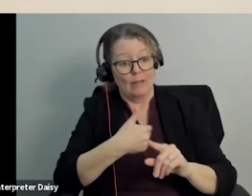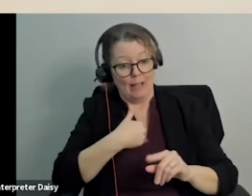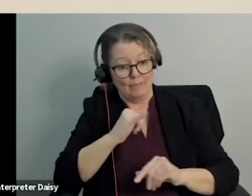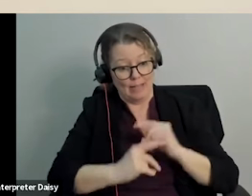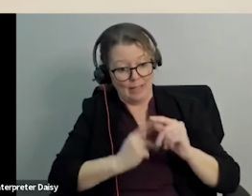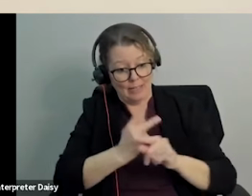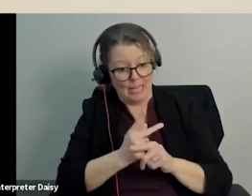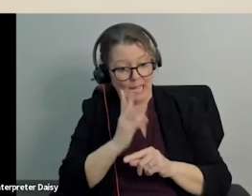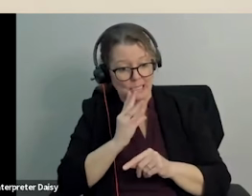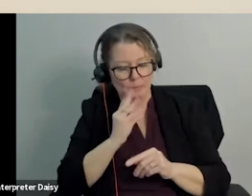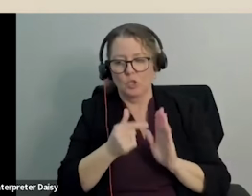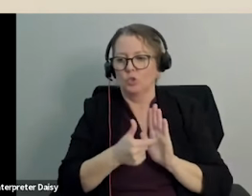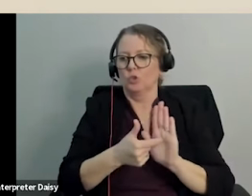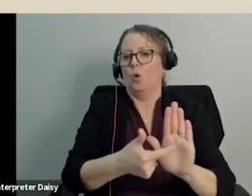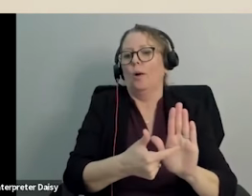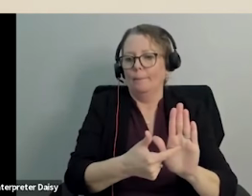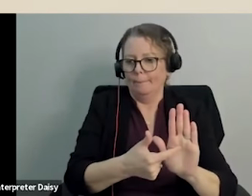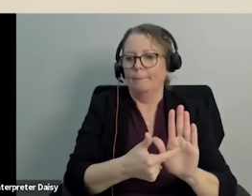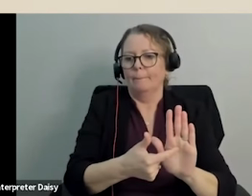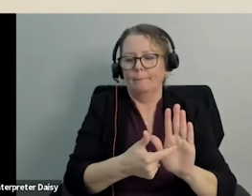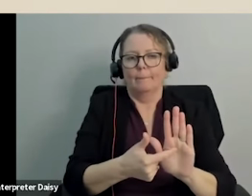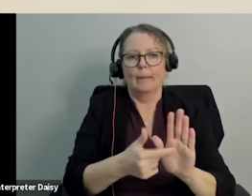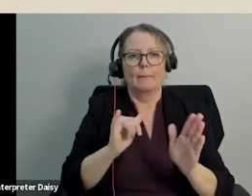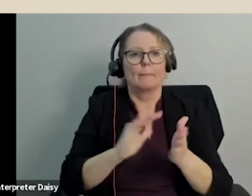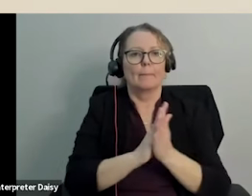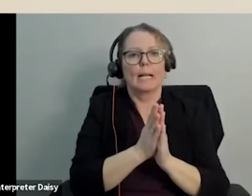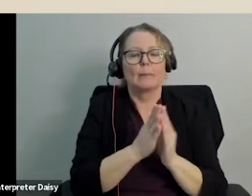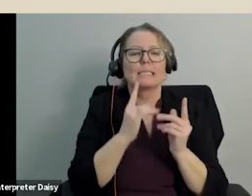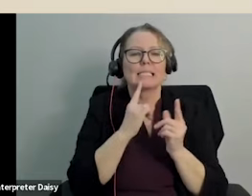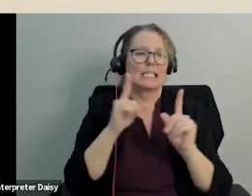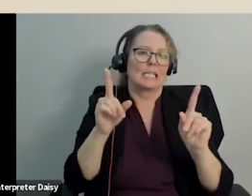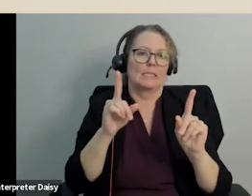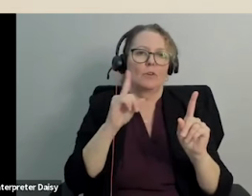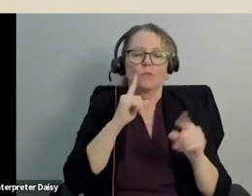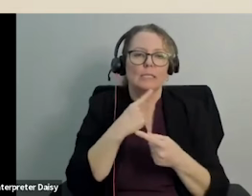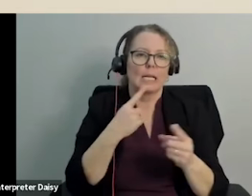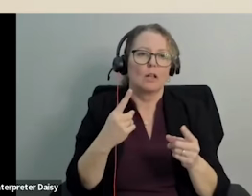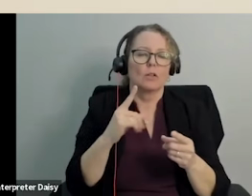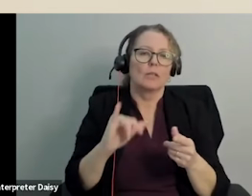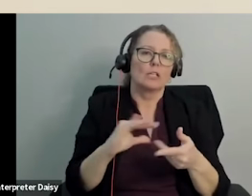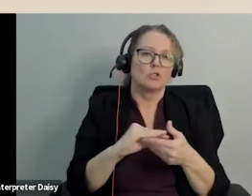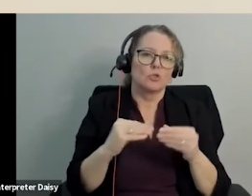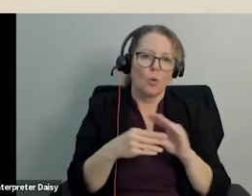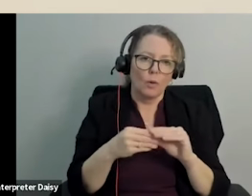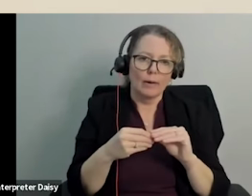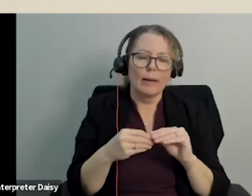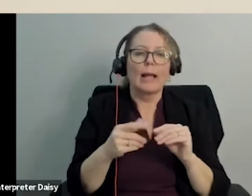is the top thing that I find to be super successful in storytelling. And then coupling those stories with data.